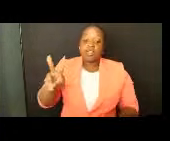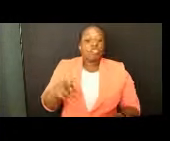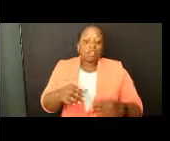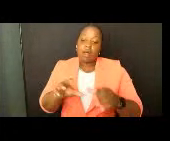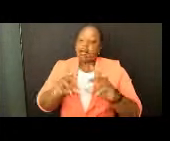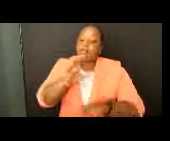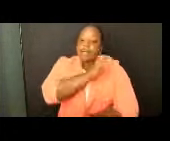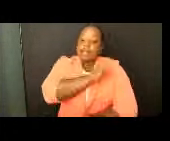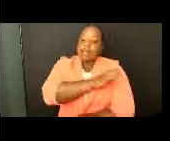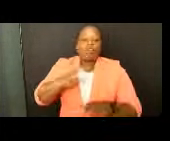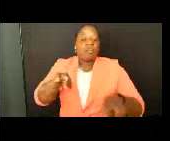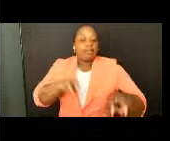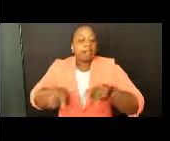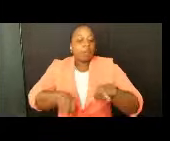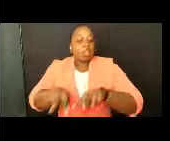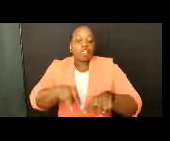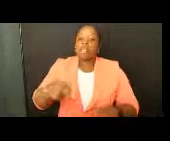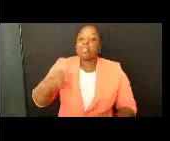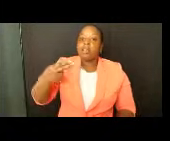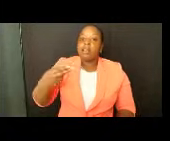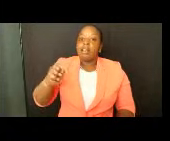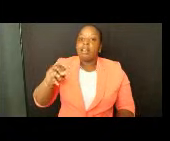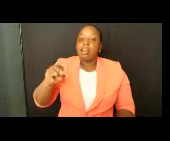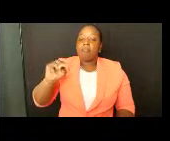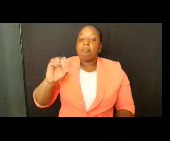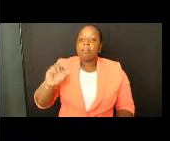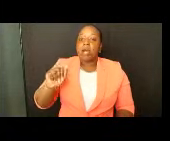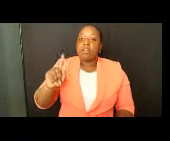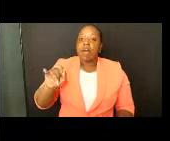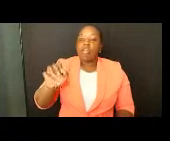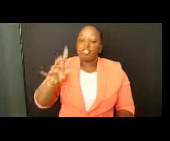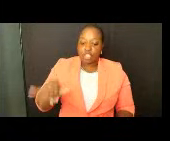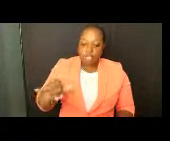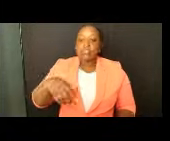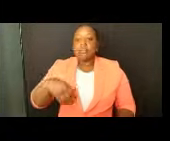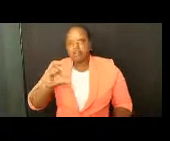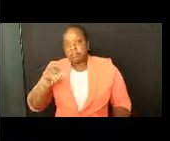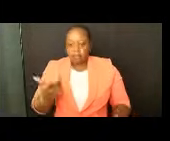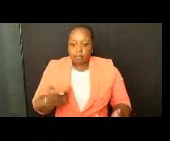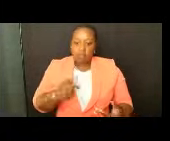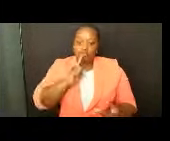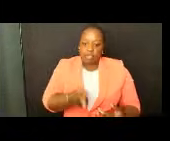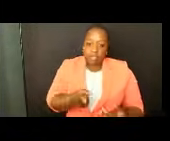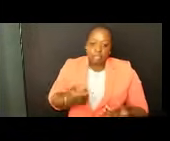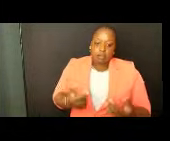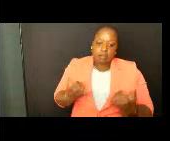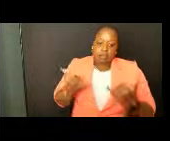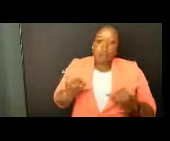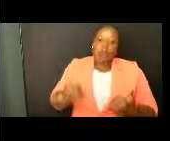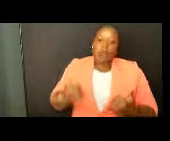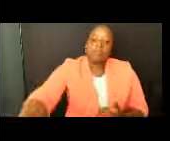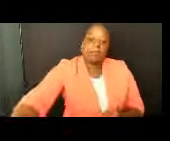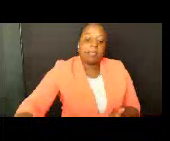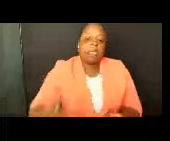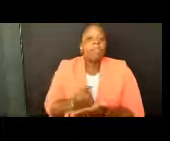review and regulatory oversight of gene therapies, and will join us, as I said, a little bit later.